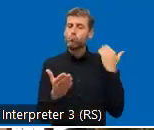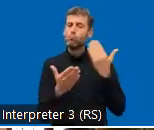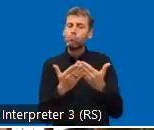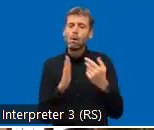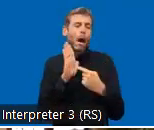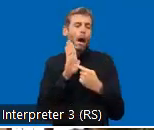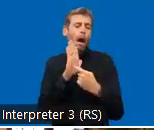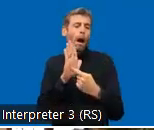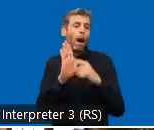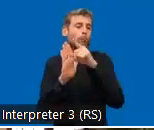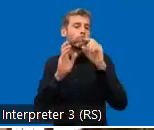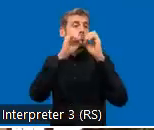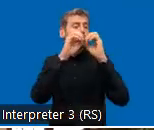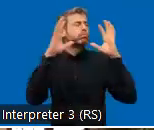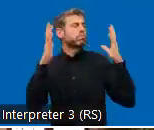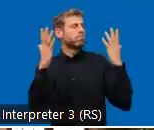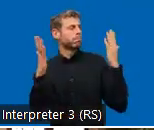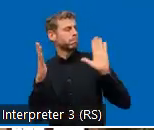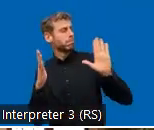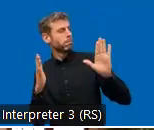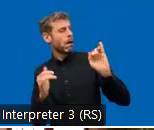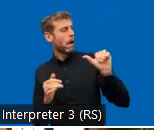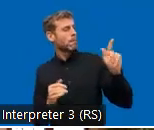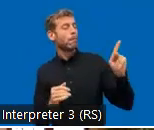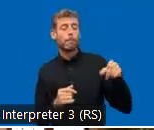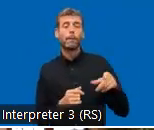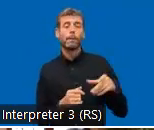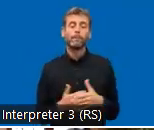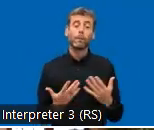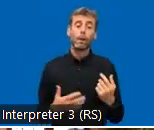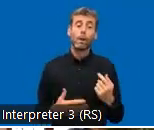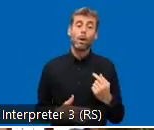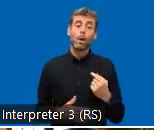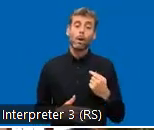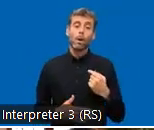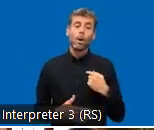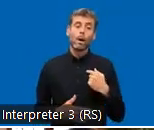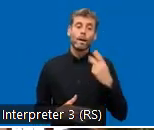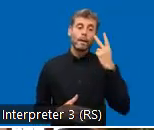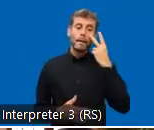within IAAP, because of the growth, is we're seeing that in our certification and we are being